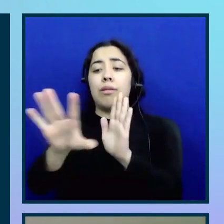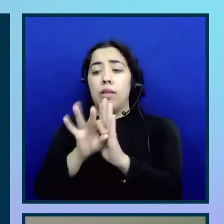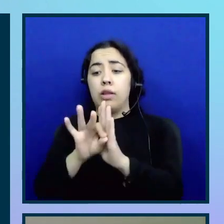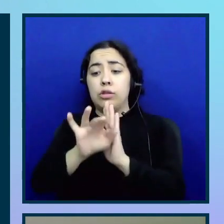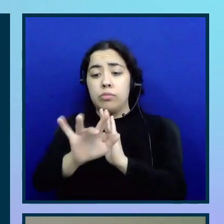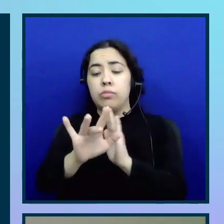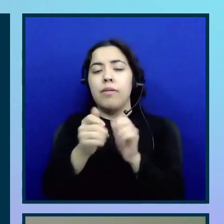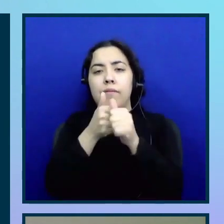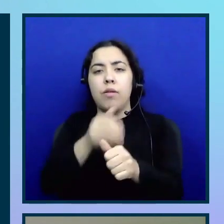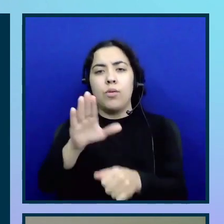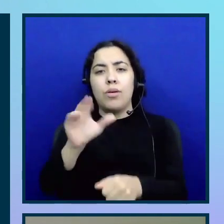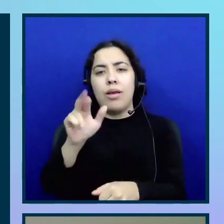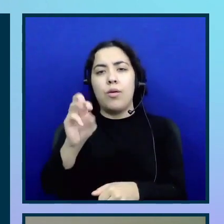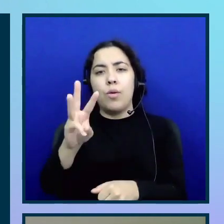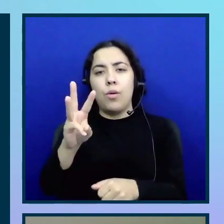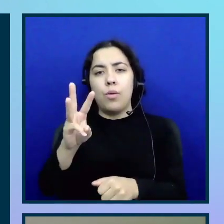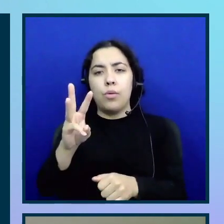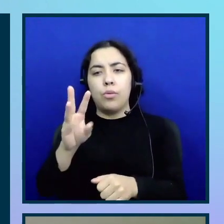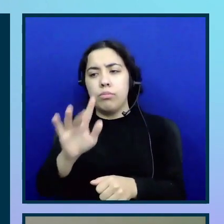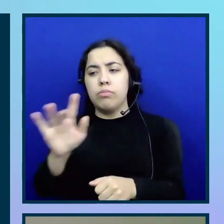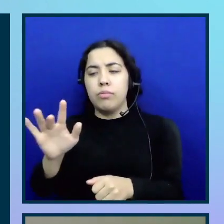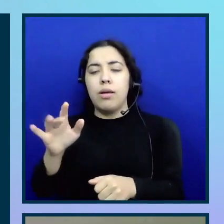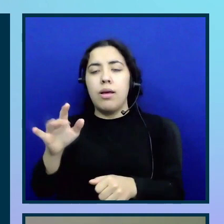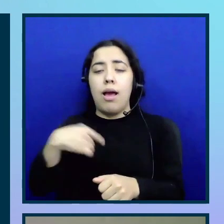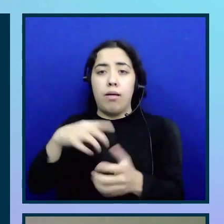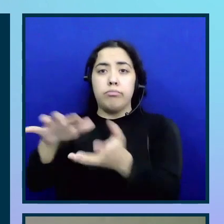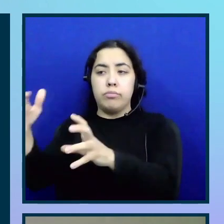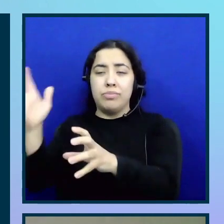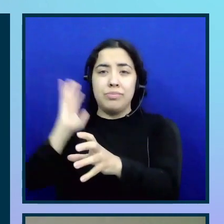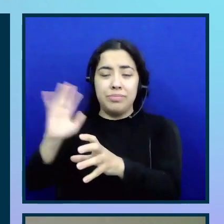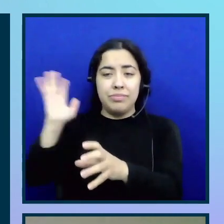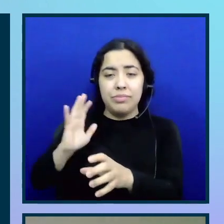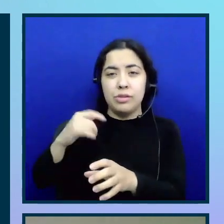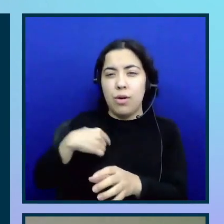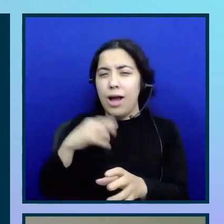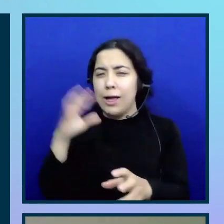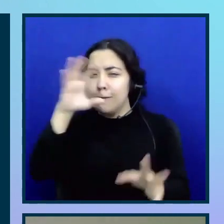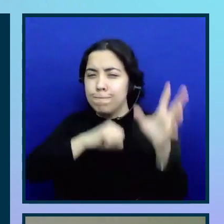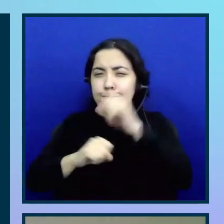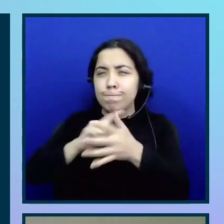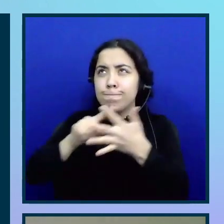just because I'd done some stuff on comboboxes in the past. So I had these hypotheses and I did some studies.